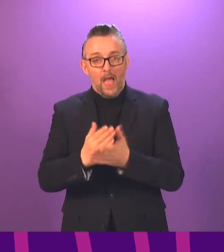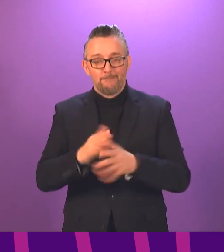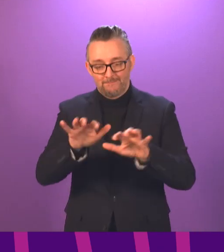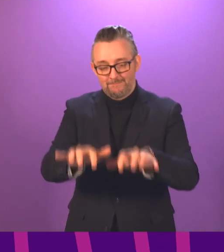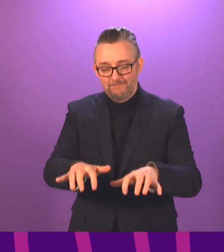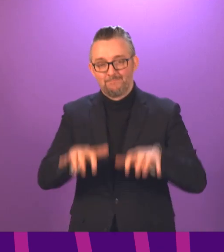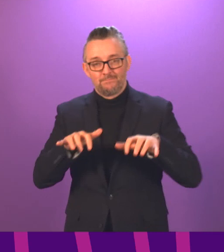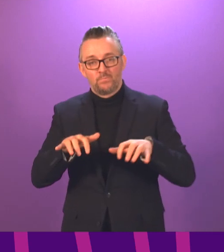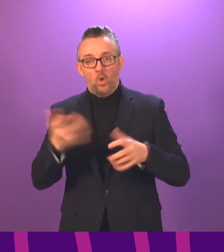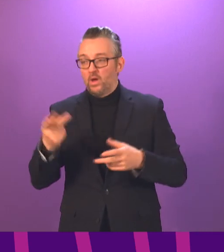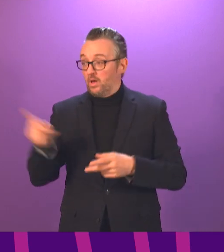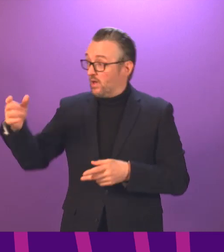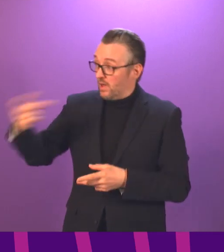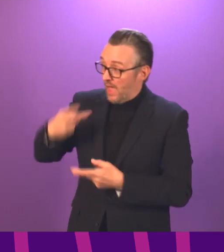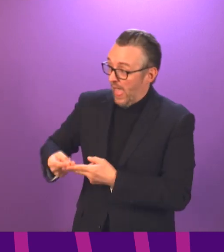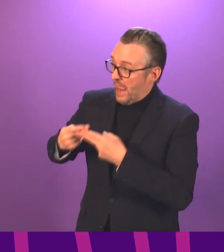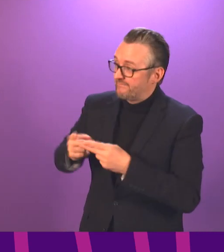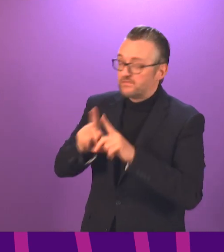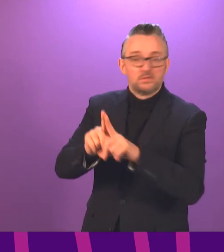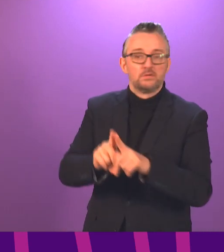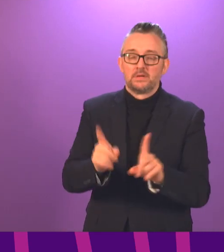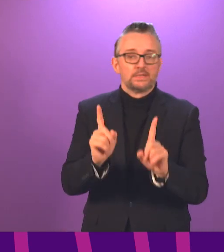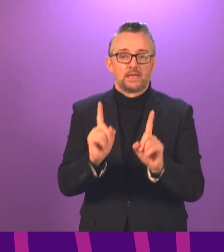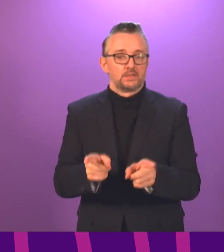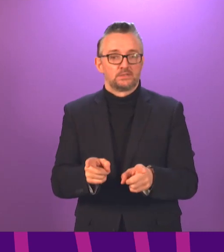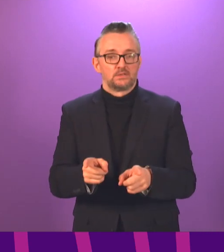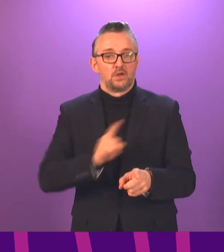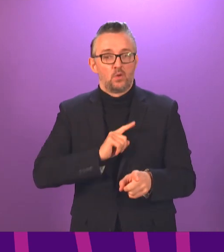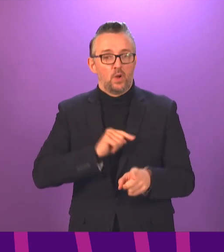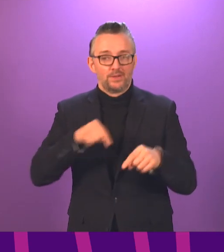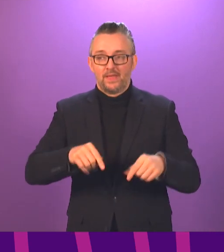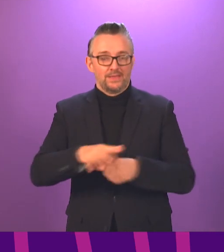lift to polling stations cannot proceed, given the circumstances that we find ourselves in.